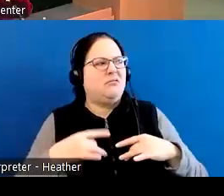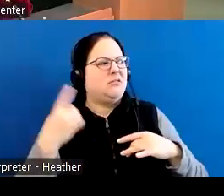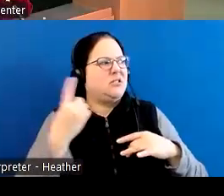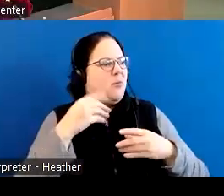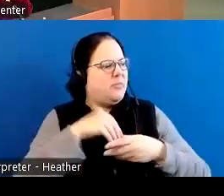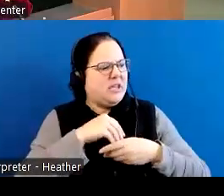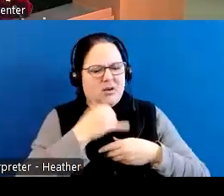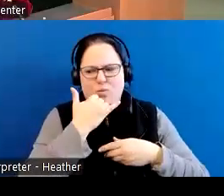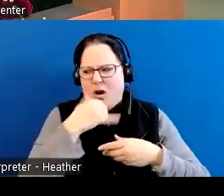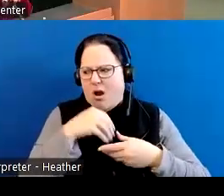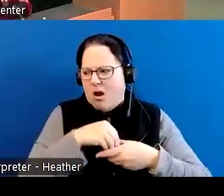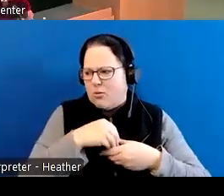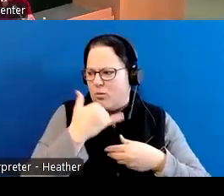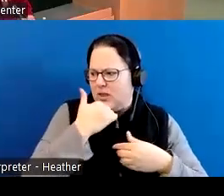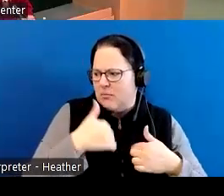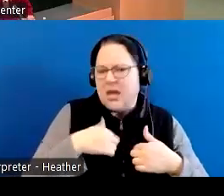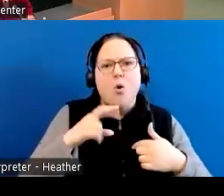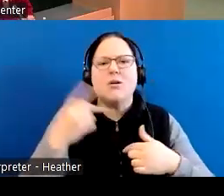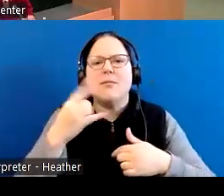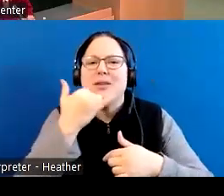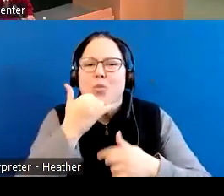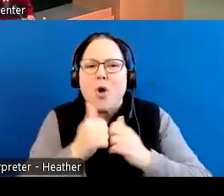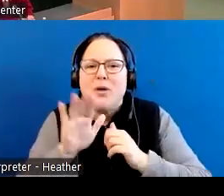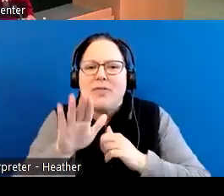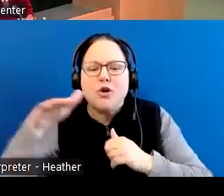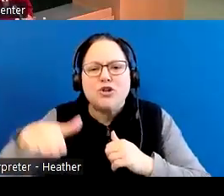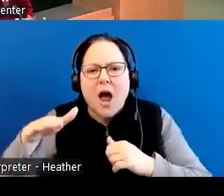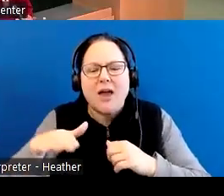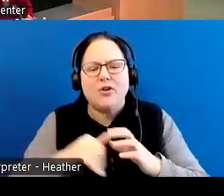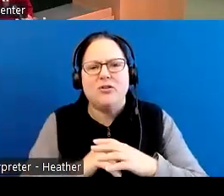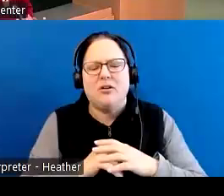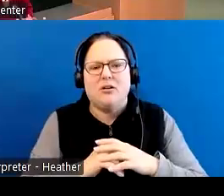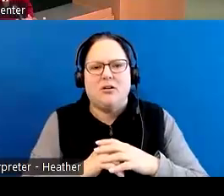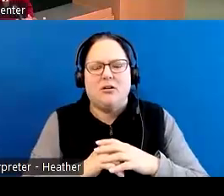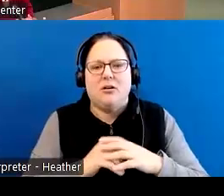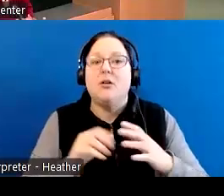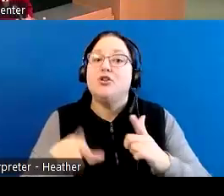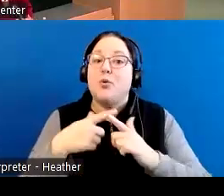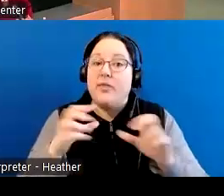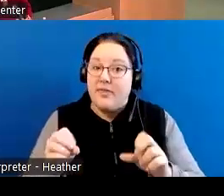with you or your child. um there's this desensit uh this uh opportunity to destigmatize and talk